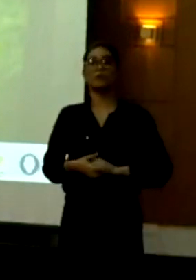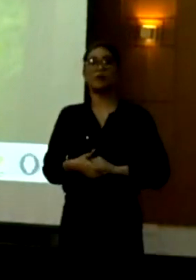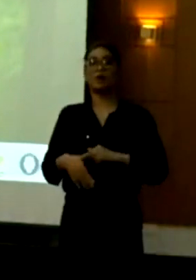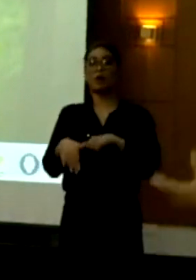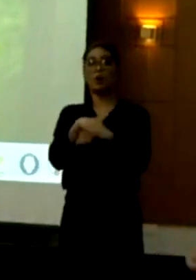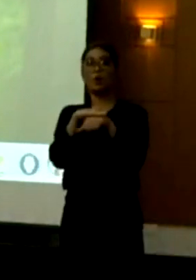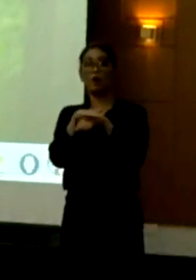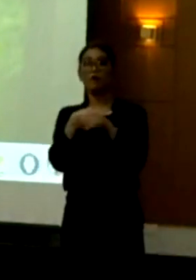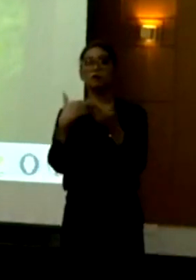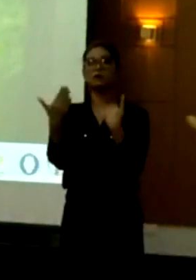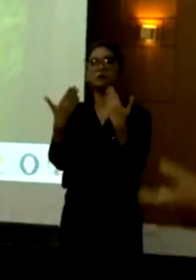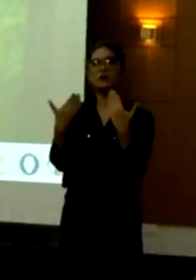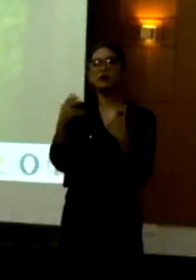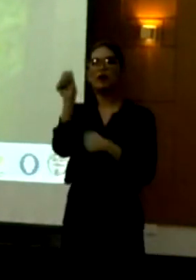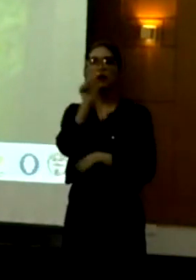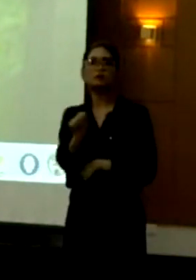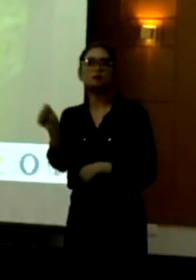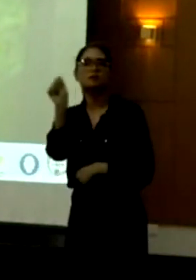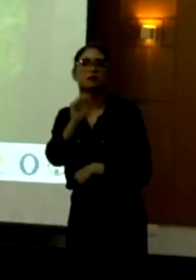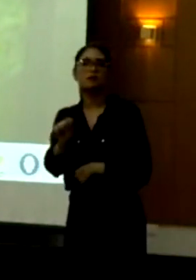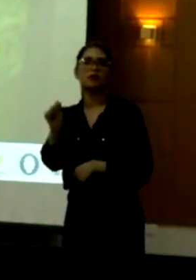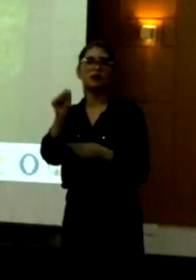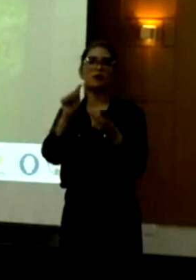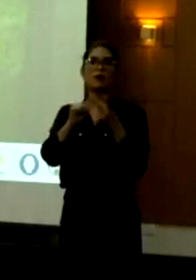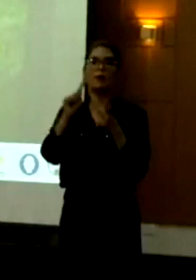forestry right